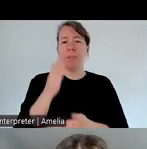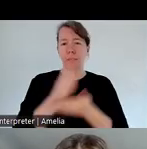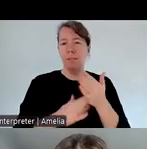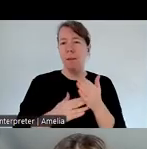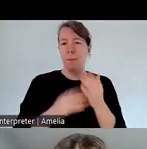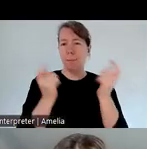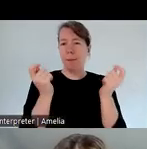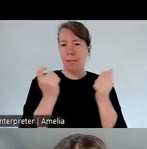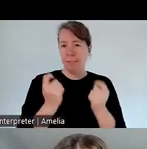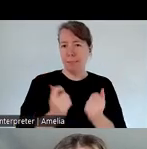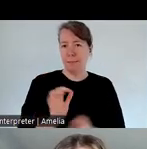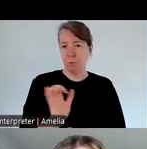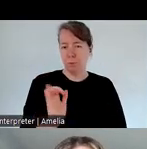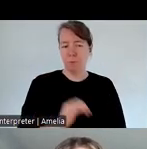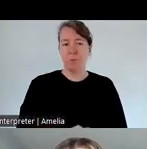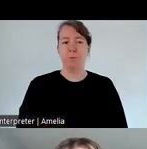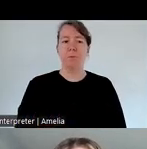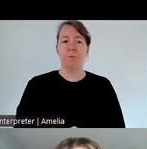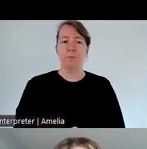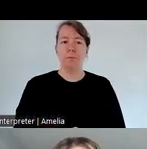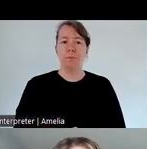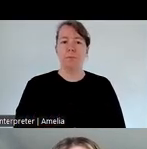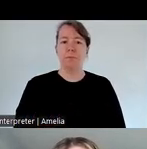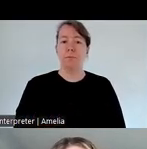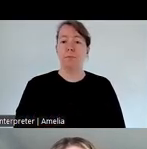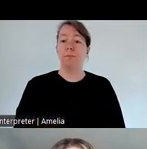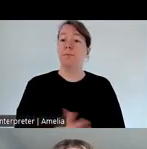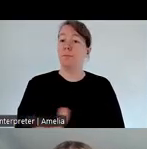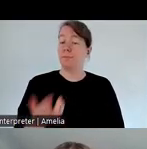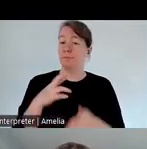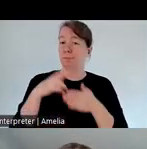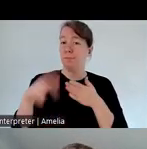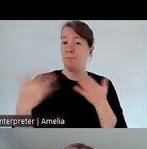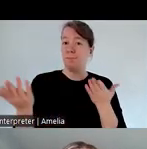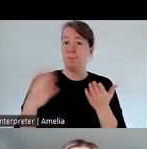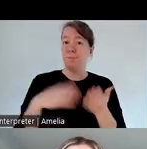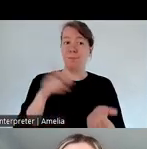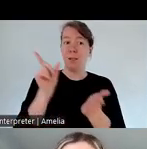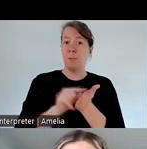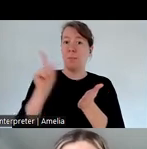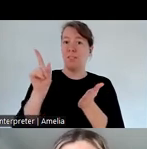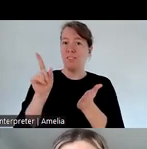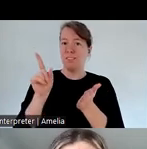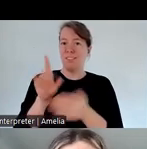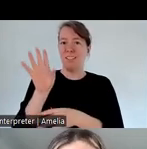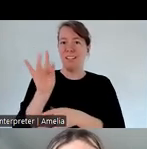Um, and the result is we published all eight chapters in Pressbooks.